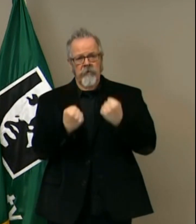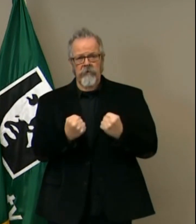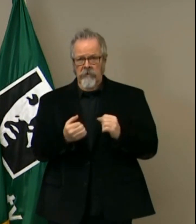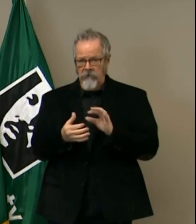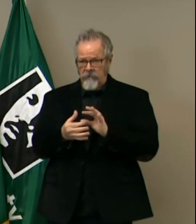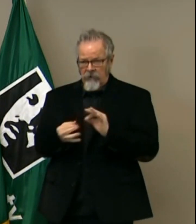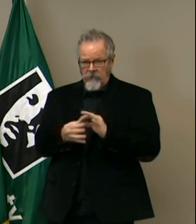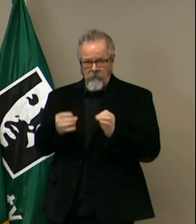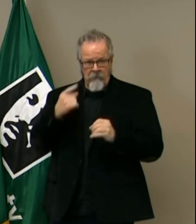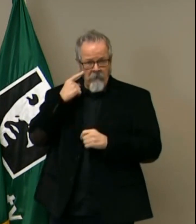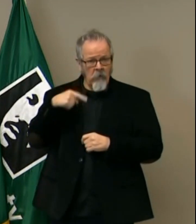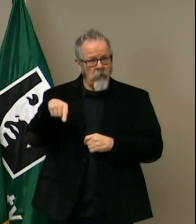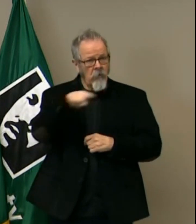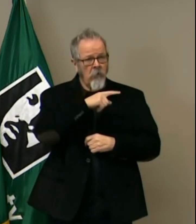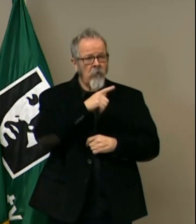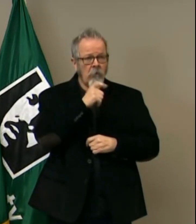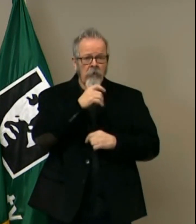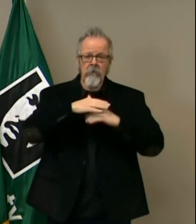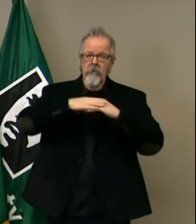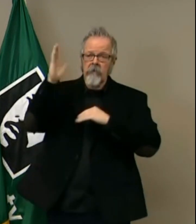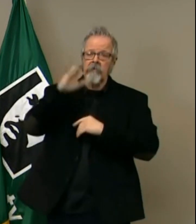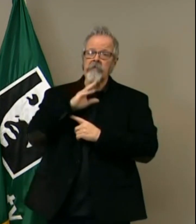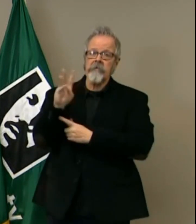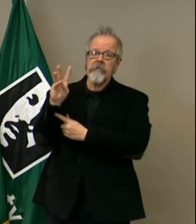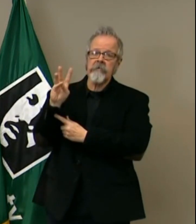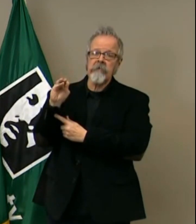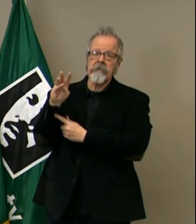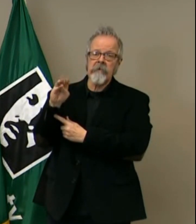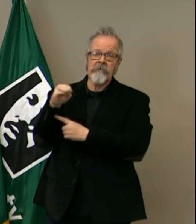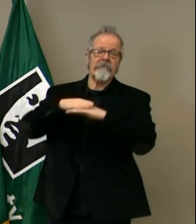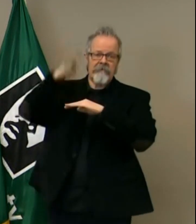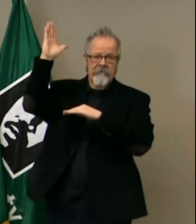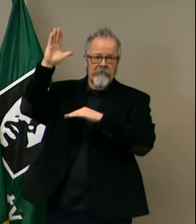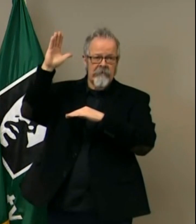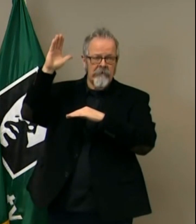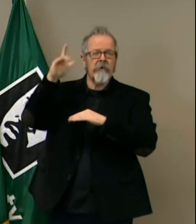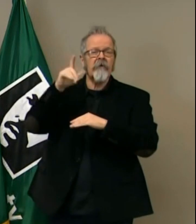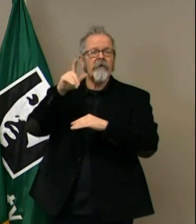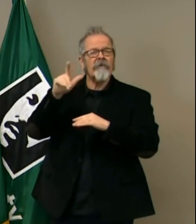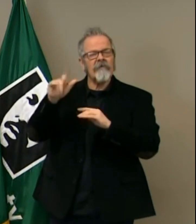who have some underlying health condition you are at substantial risk